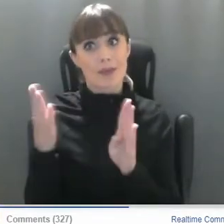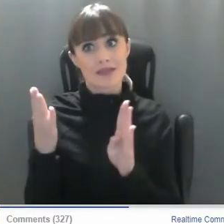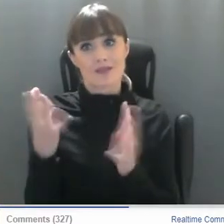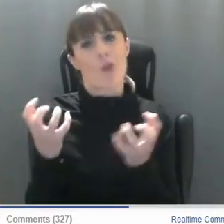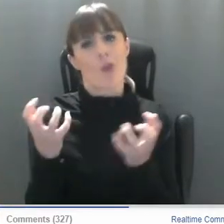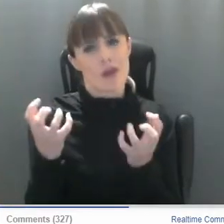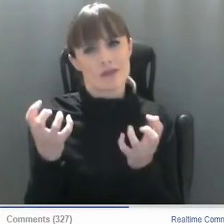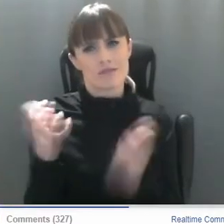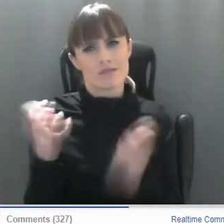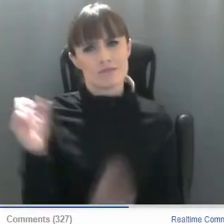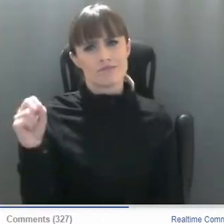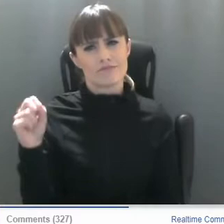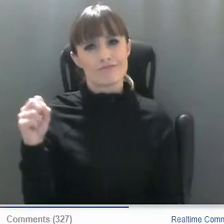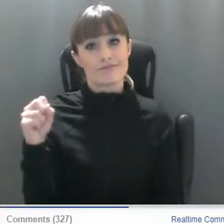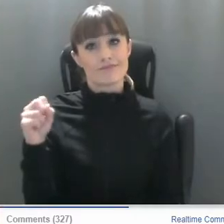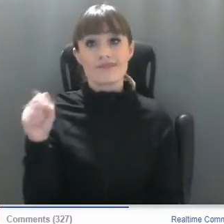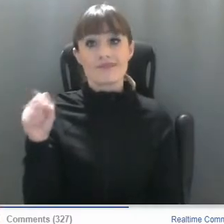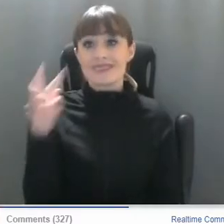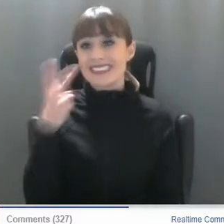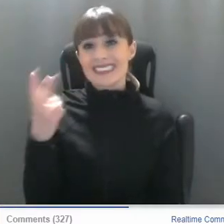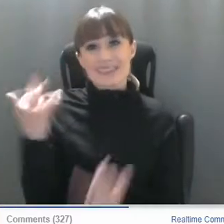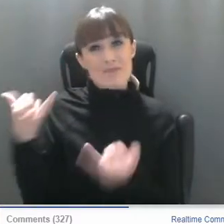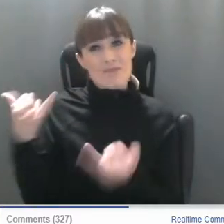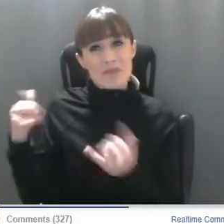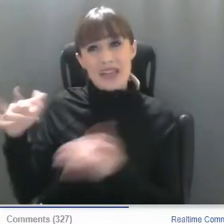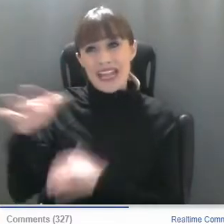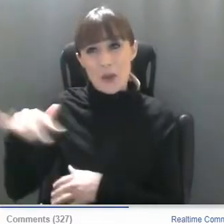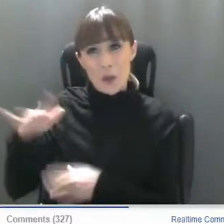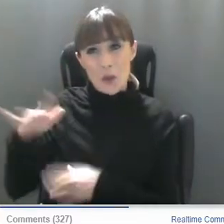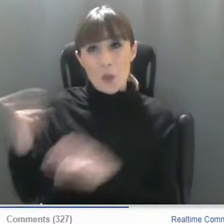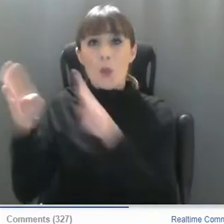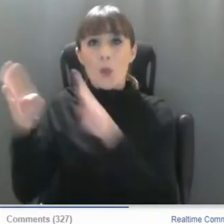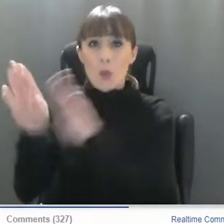playground area is still closed, the amphitheater... we still have the